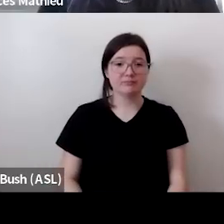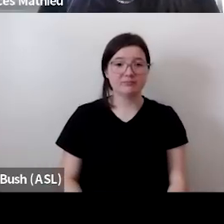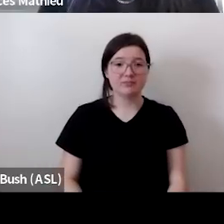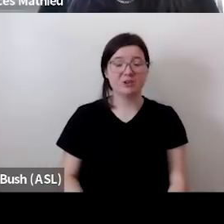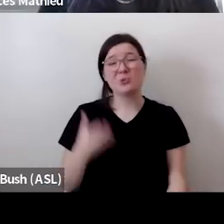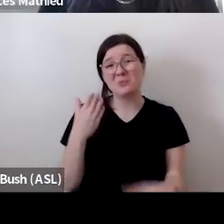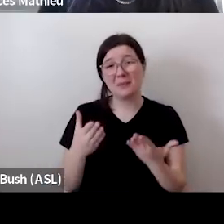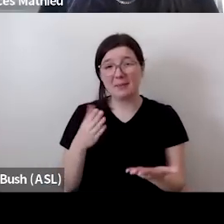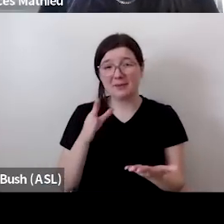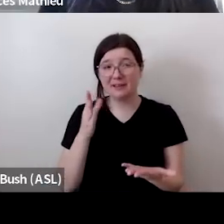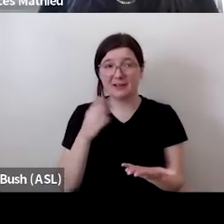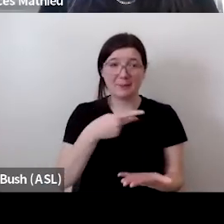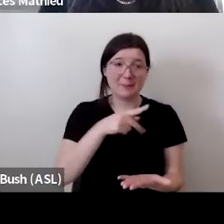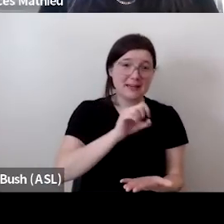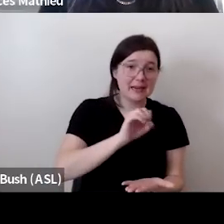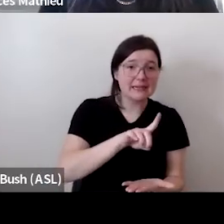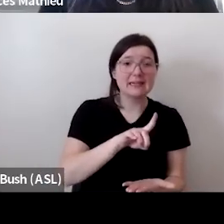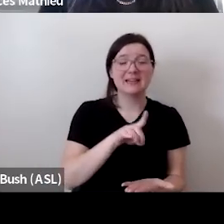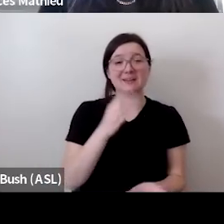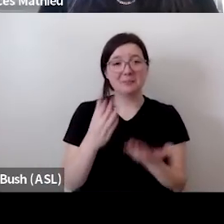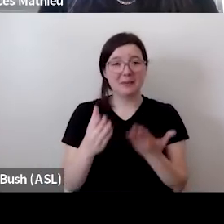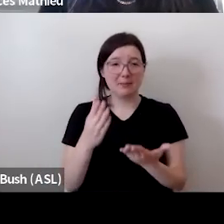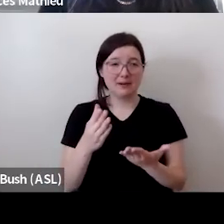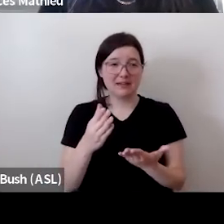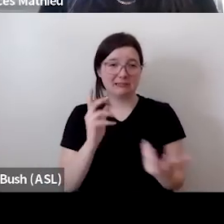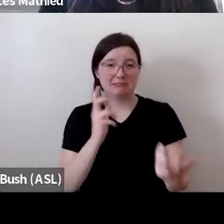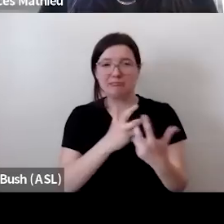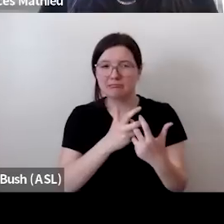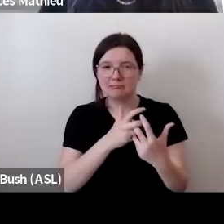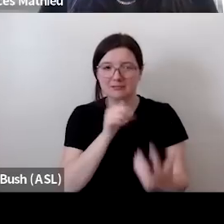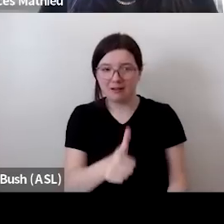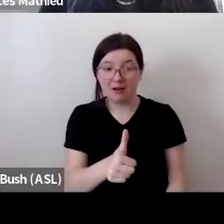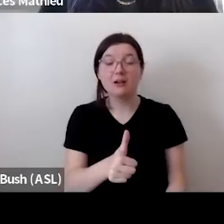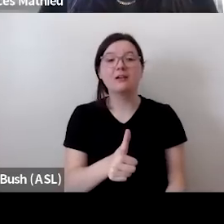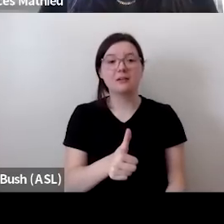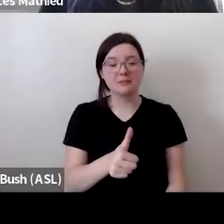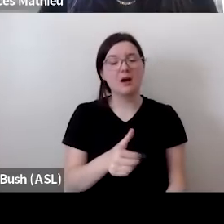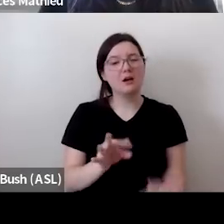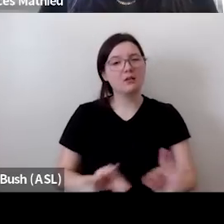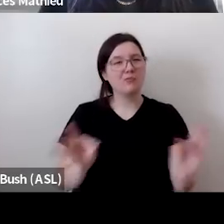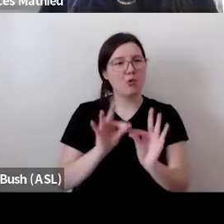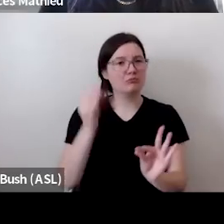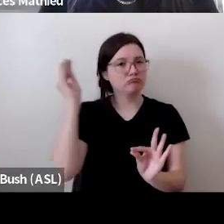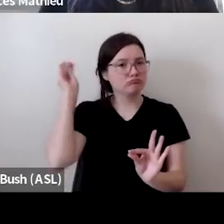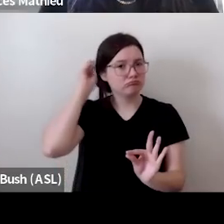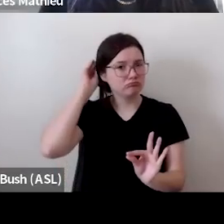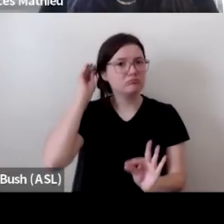or not is a different question. But I would say being mindful of a very likely history